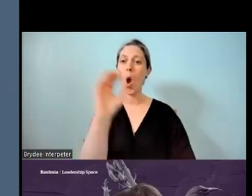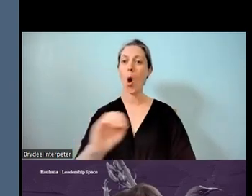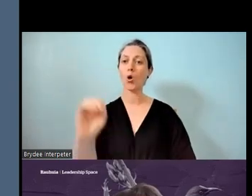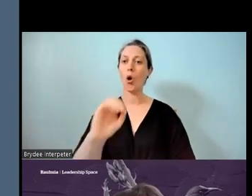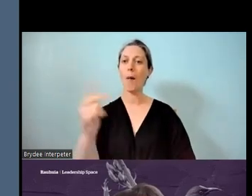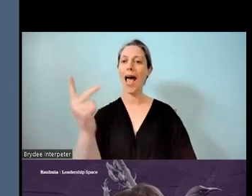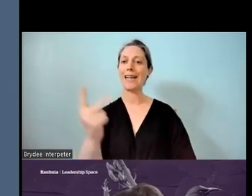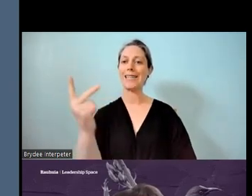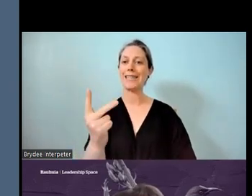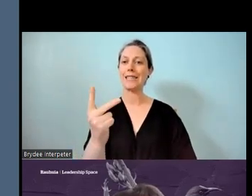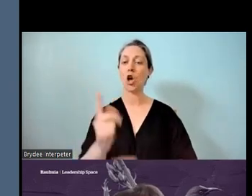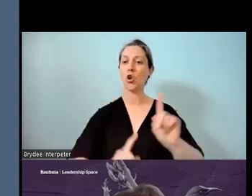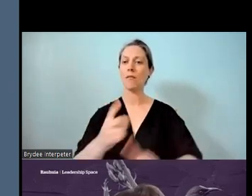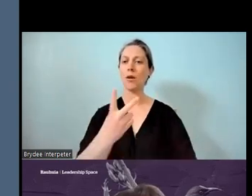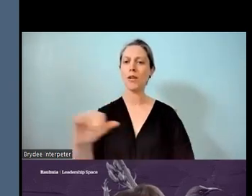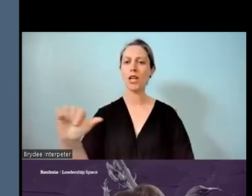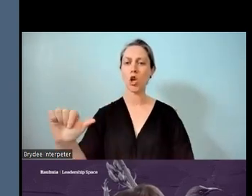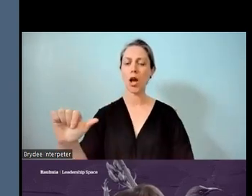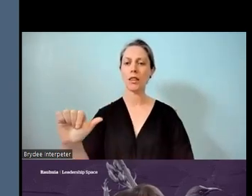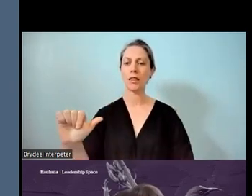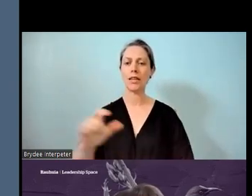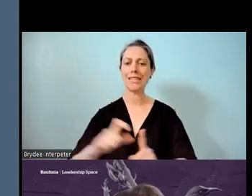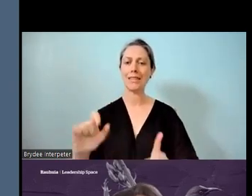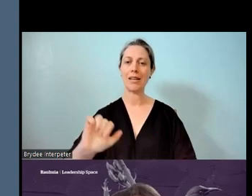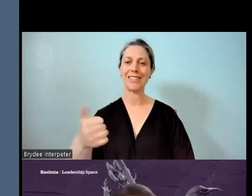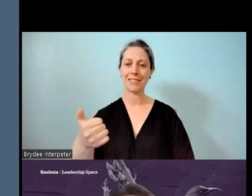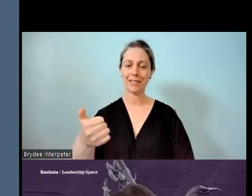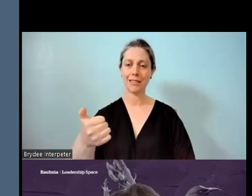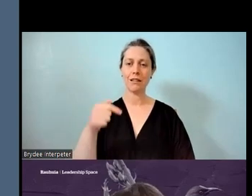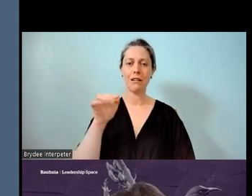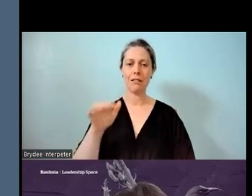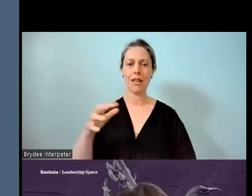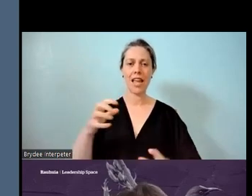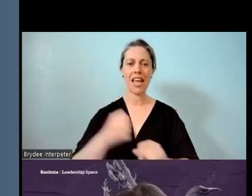November 29th, and December 6th, when there's gonna be an end of year provider holding,